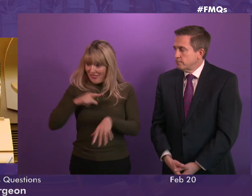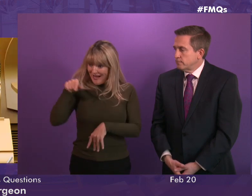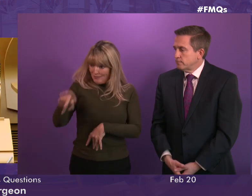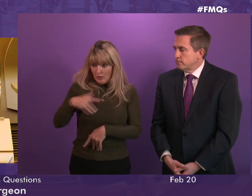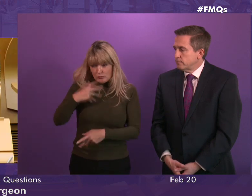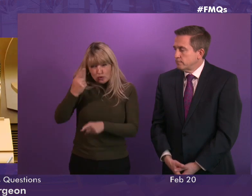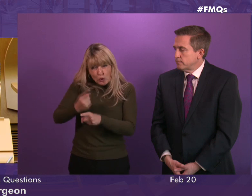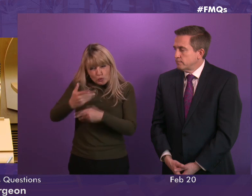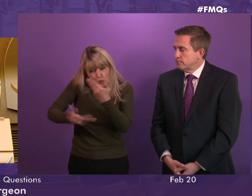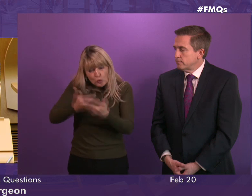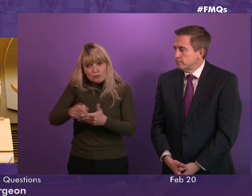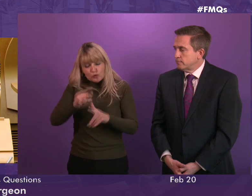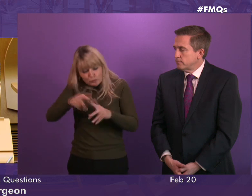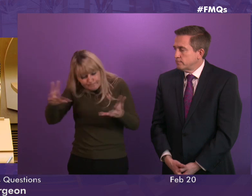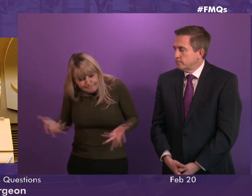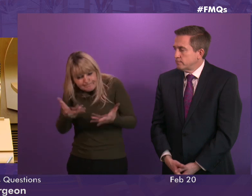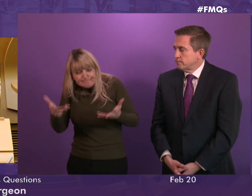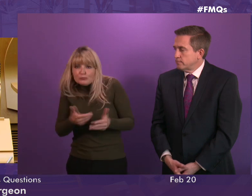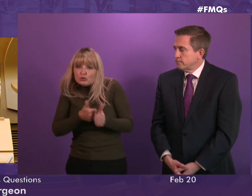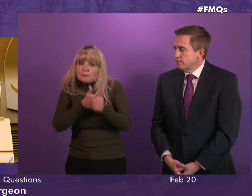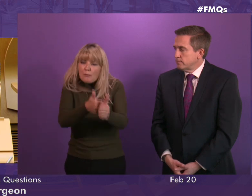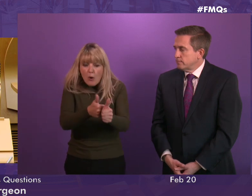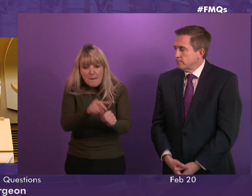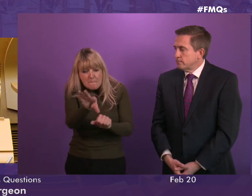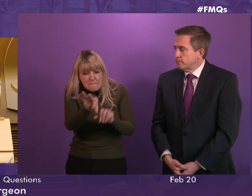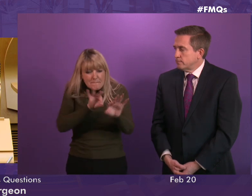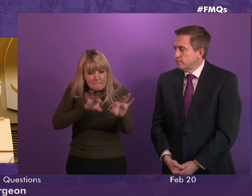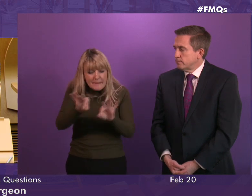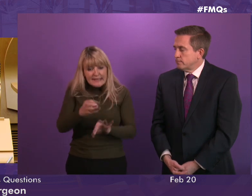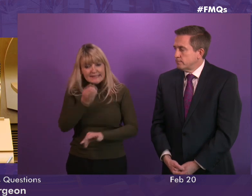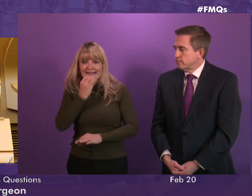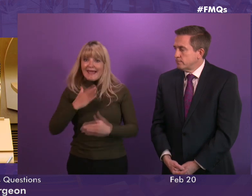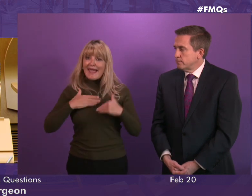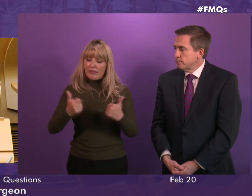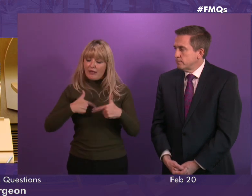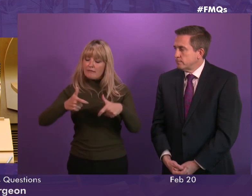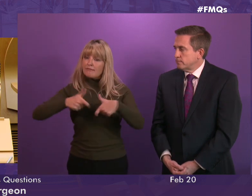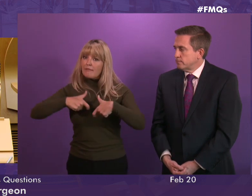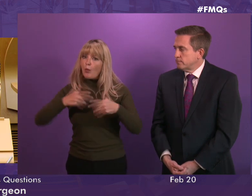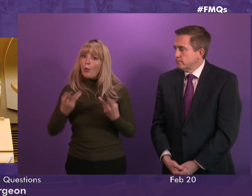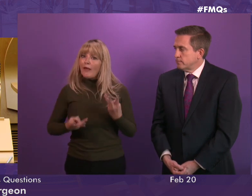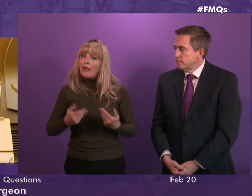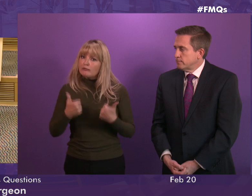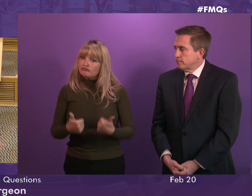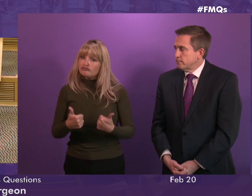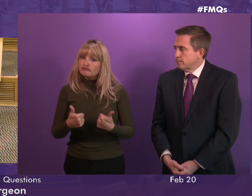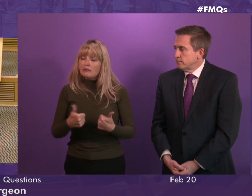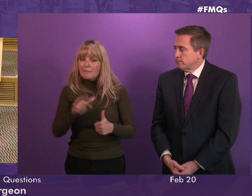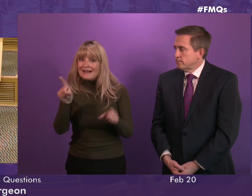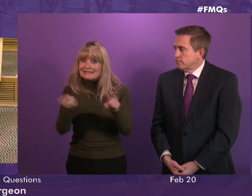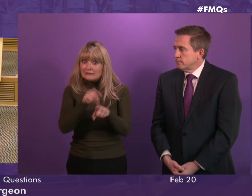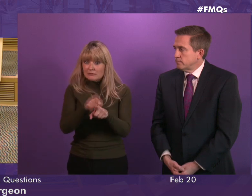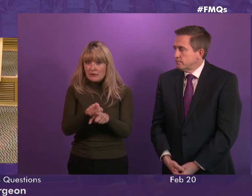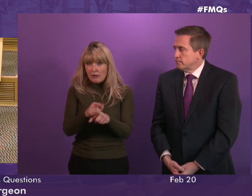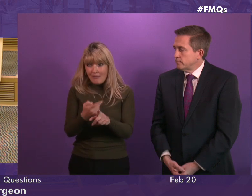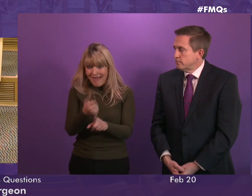is really important in supporting people to eat healthily in order to maintain healthy weight. Early detection is also important. I am happy to ask the Cabinet Secretary for